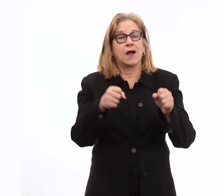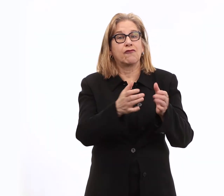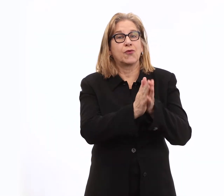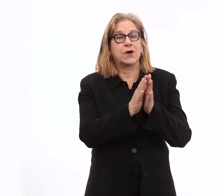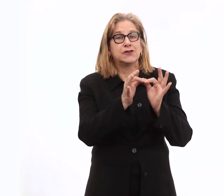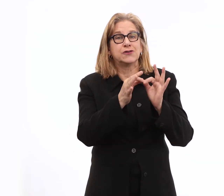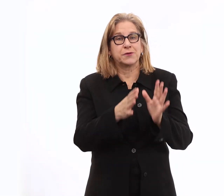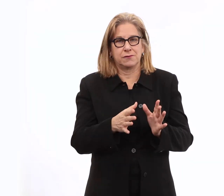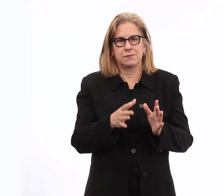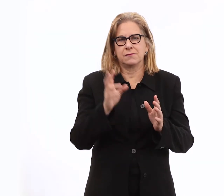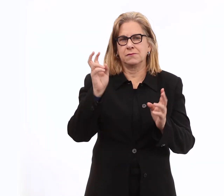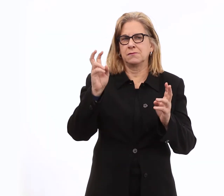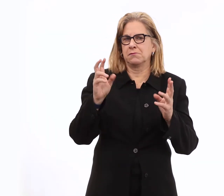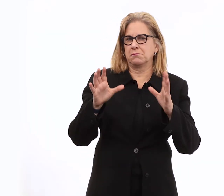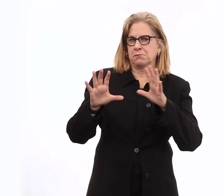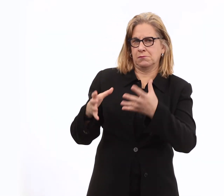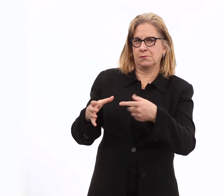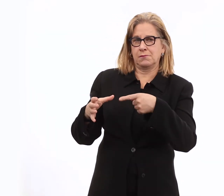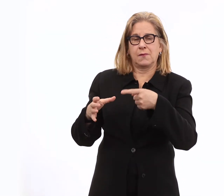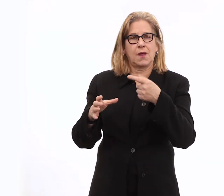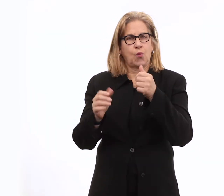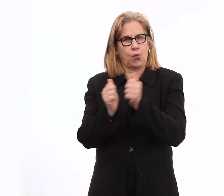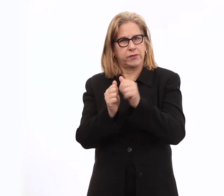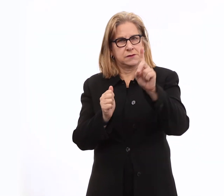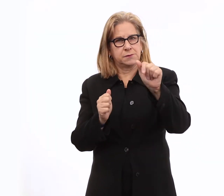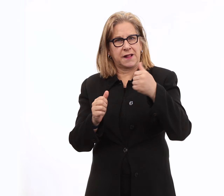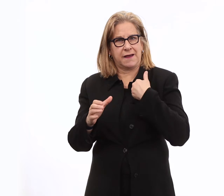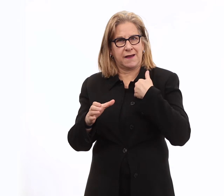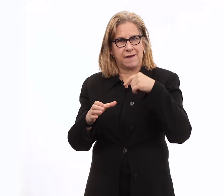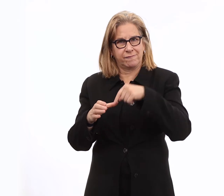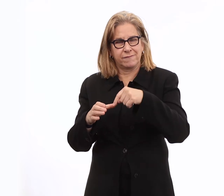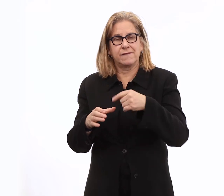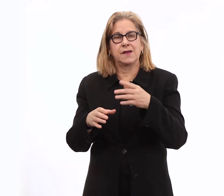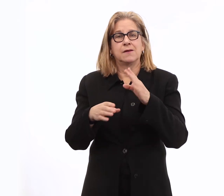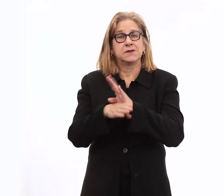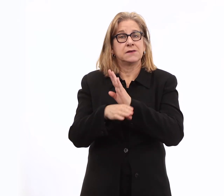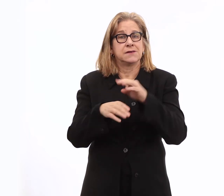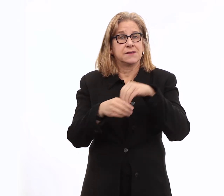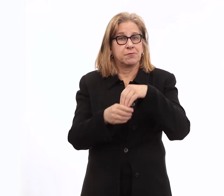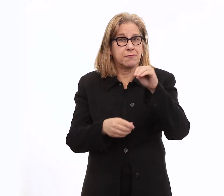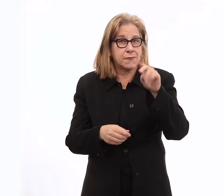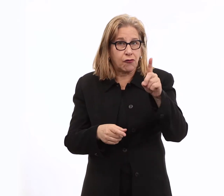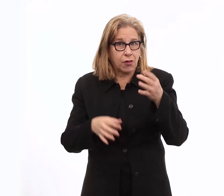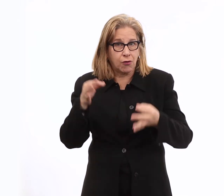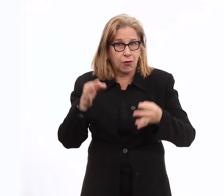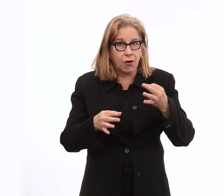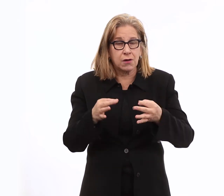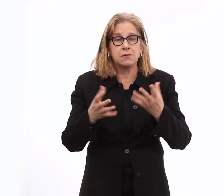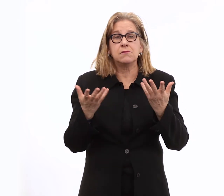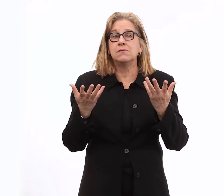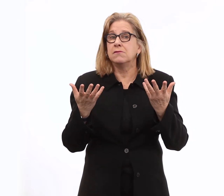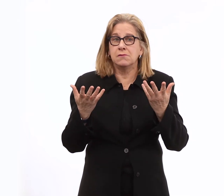Any person with a disability who has business in a Maryland Court may request an accommodation.